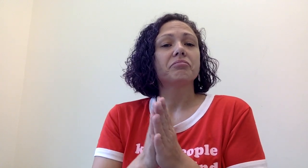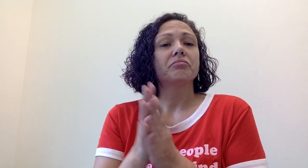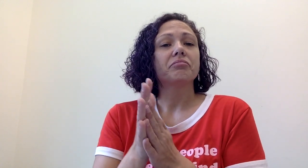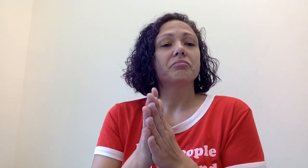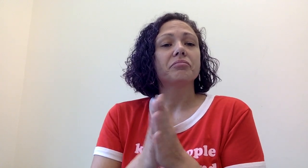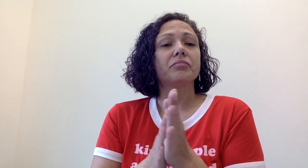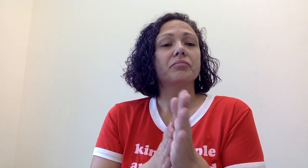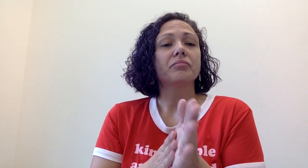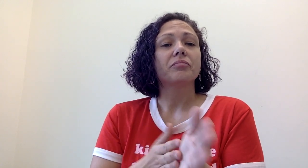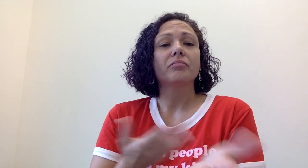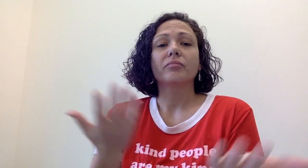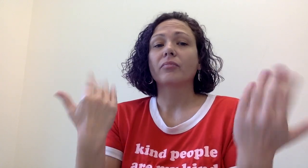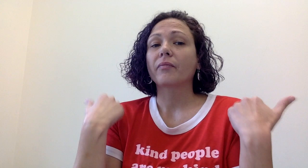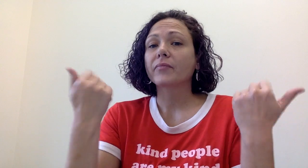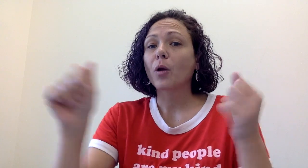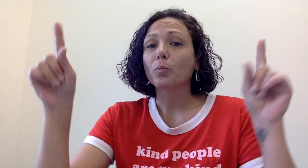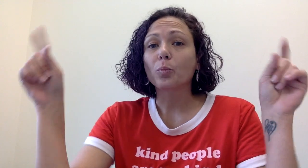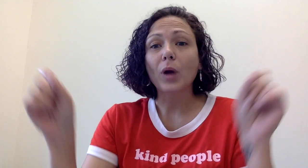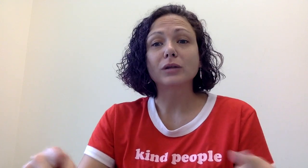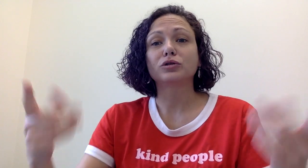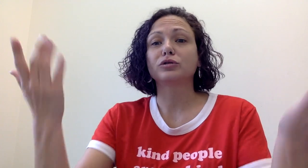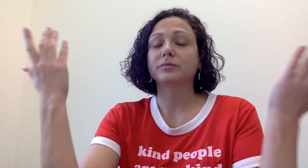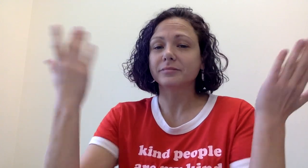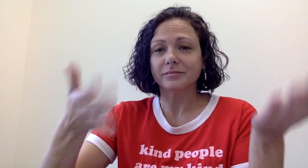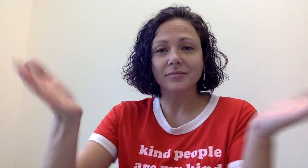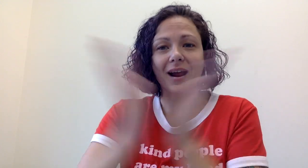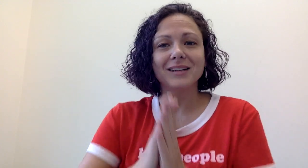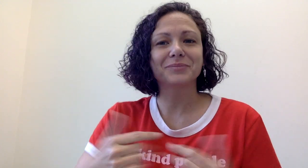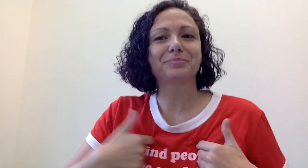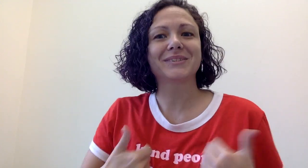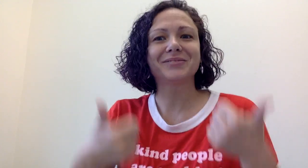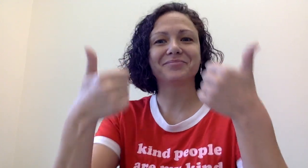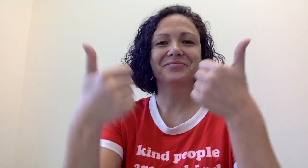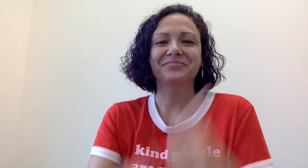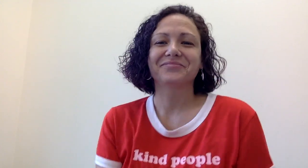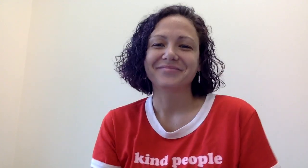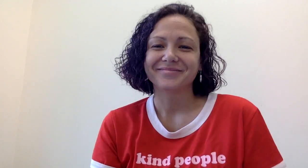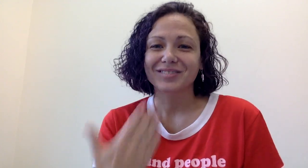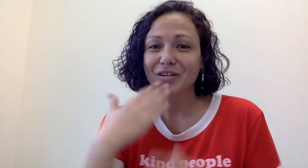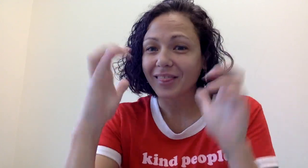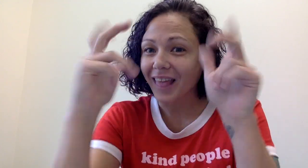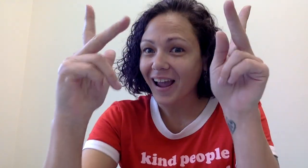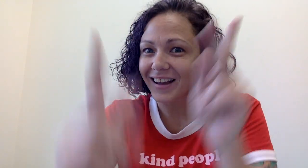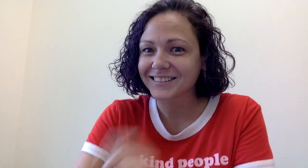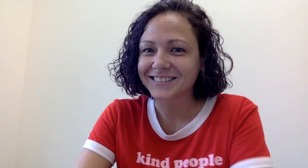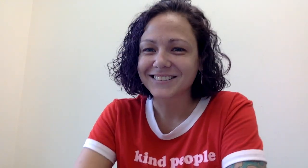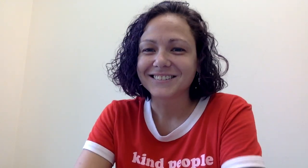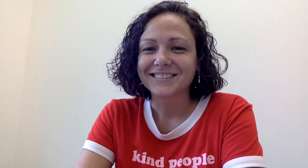Hmm, I guess I'm finished - if you have any questions, feel free to ask me! Good luck!